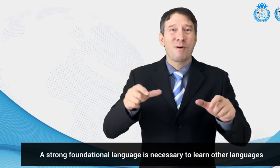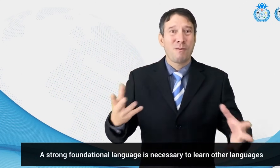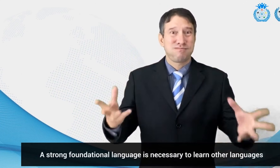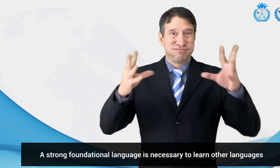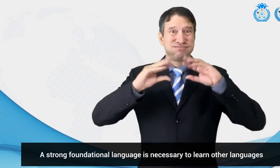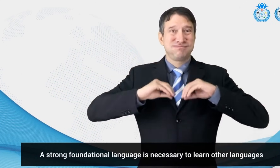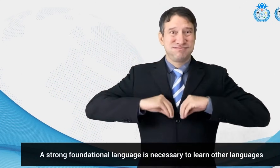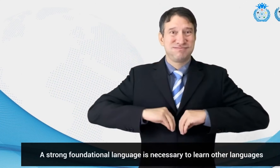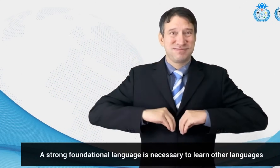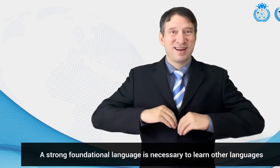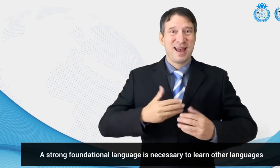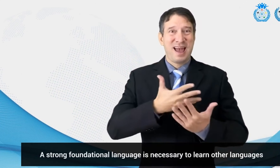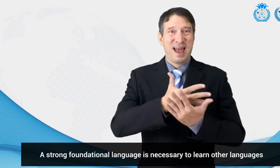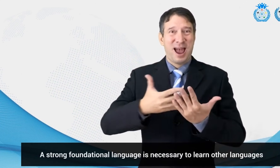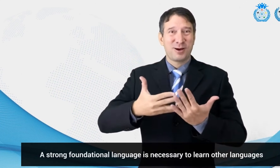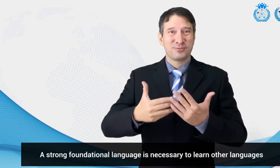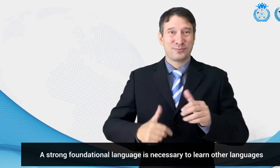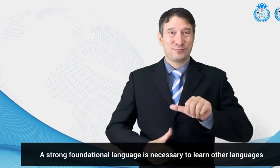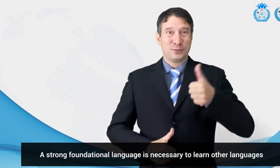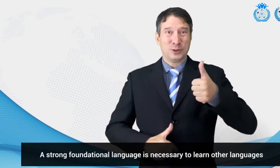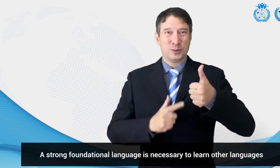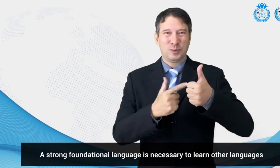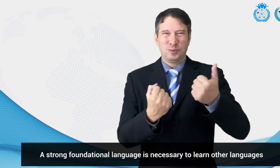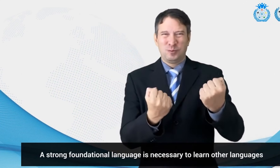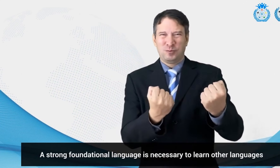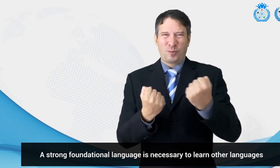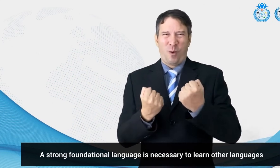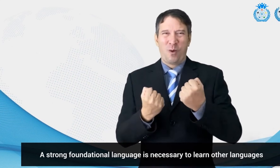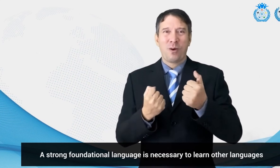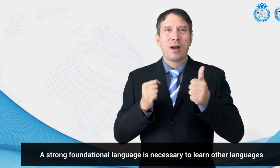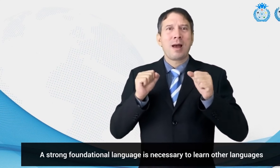of deaf children a strong foundational language is a strong foundational language is necessary